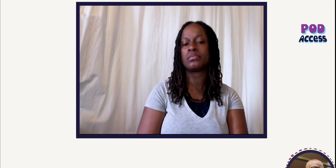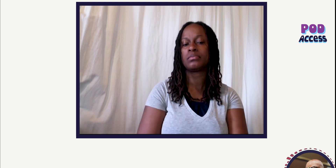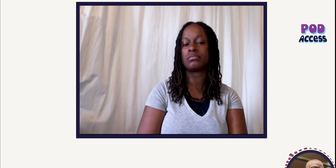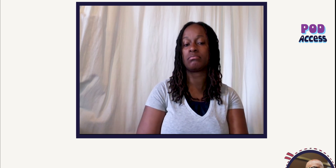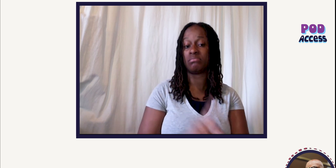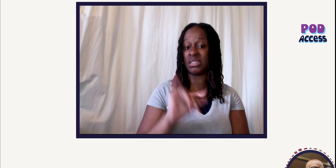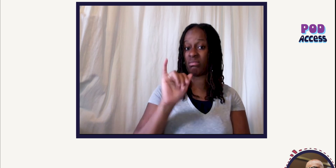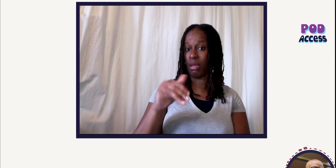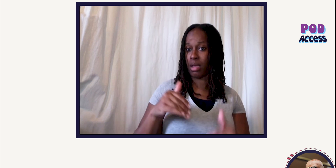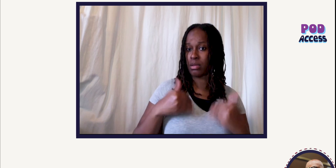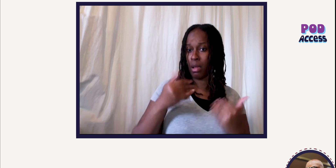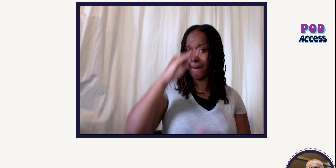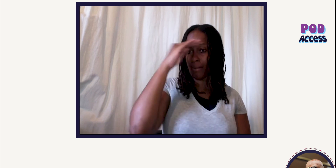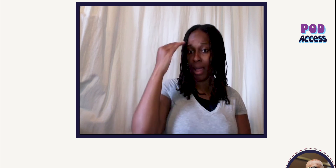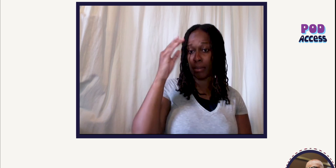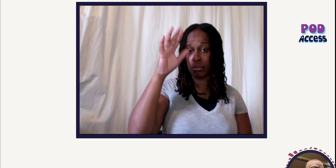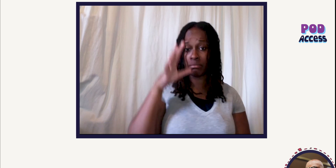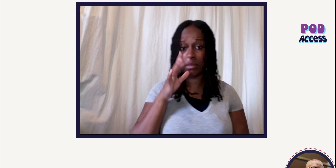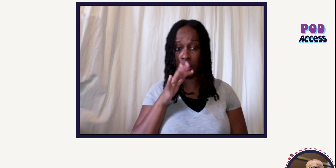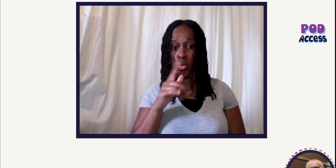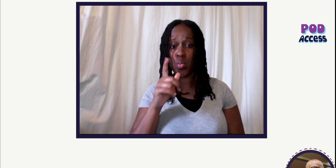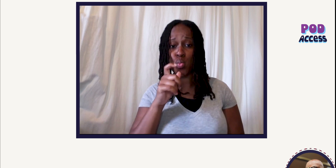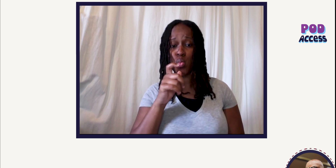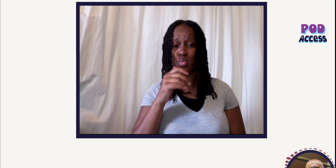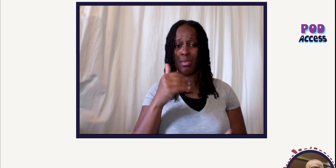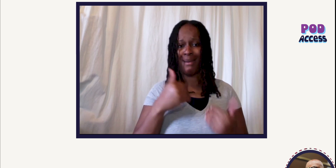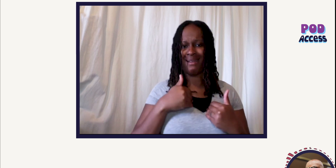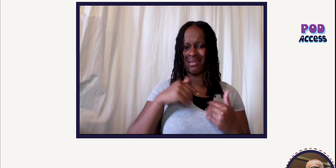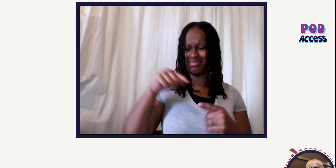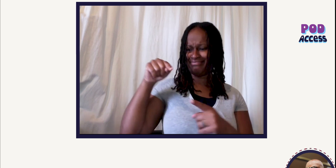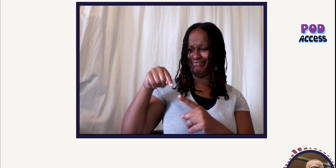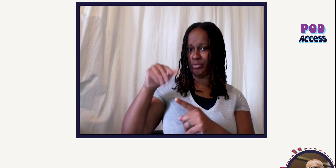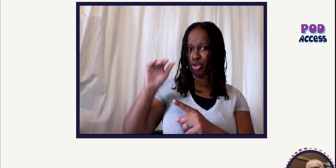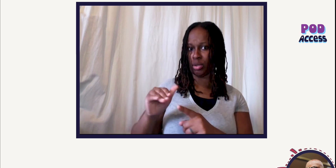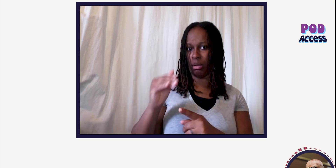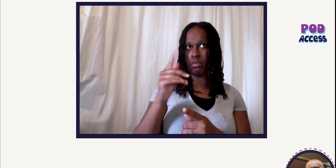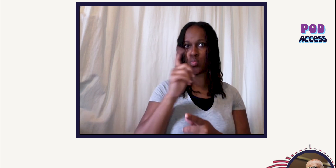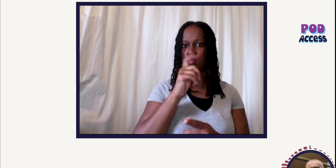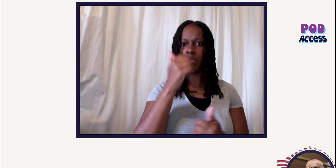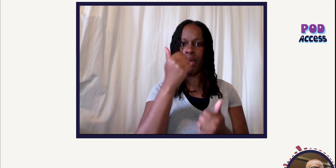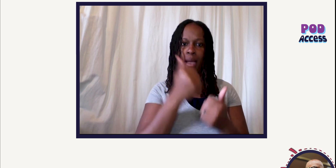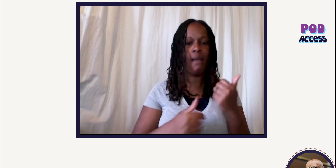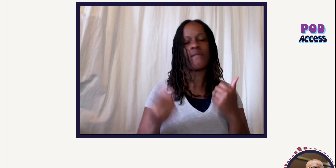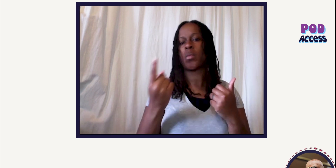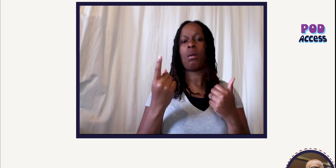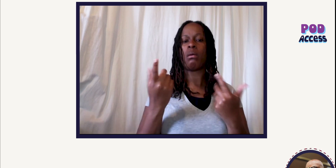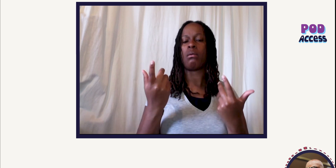Did that young Black mother who has this child who everybody's pushing in special education, did she get a ray of hope that